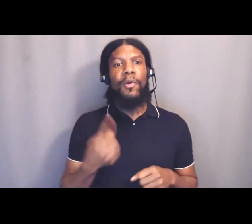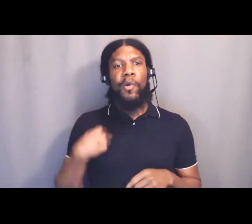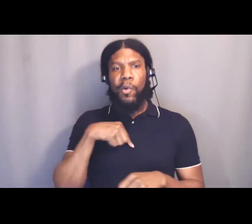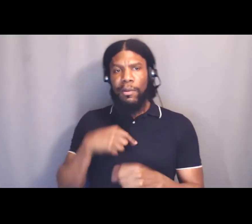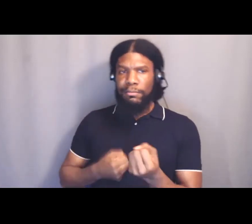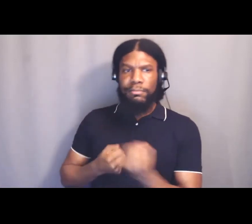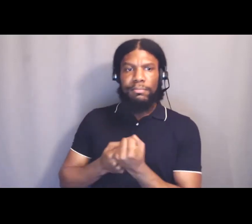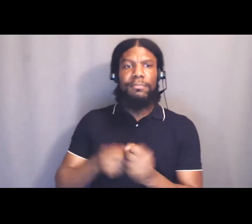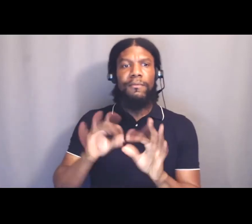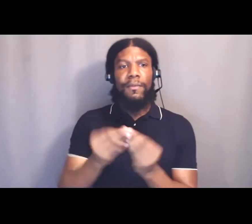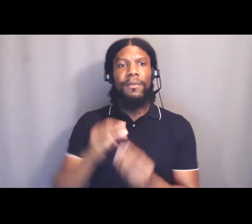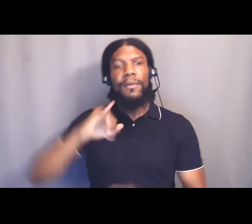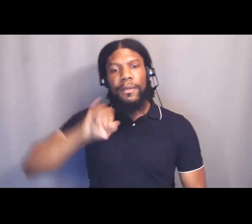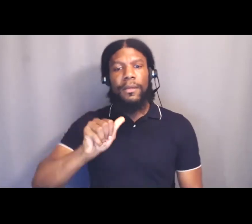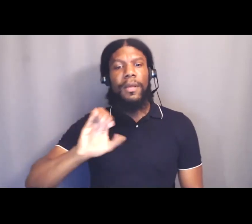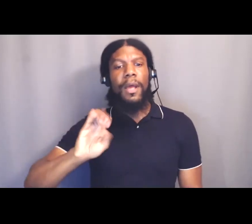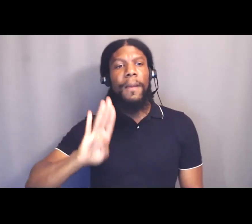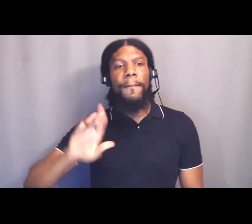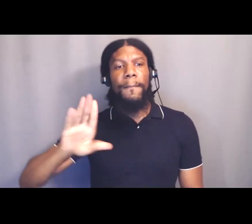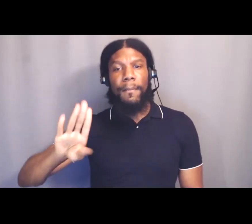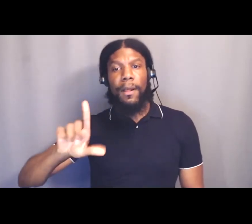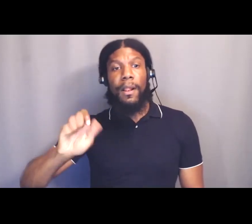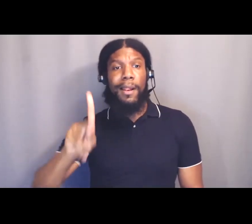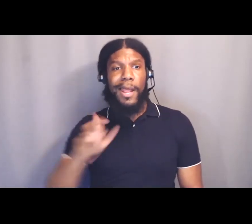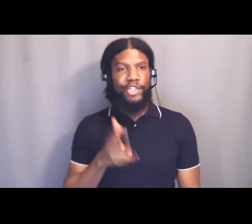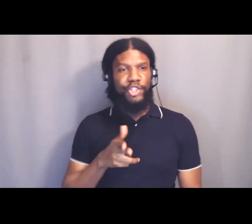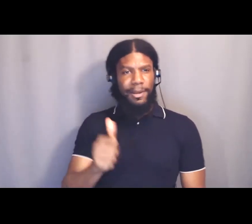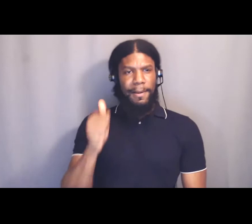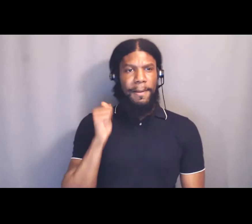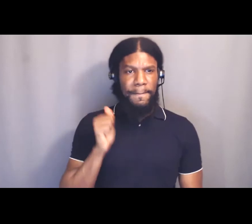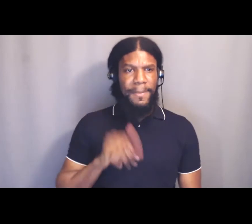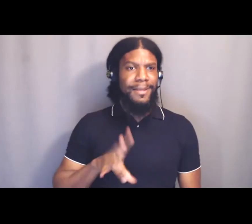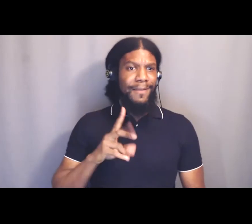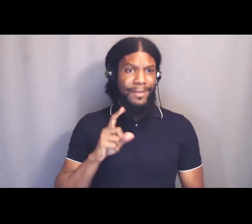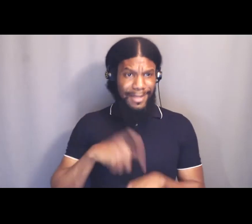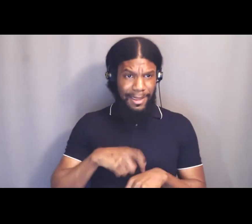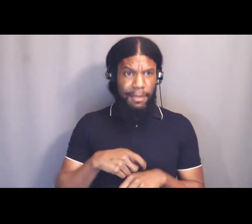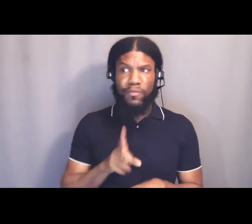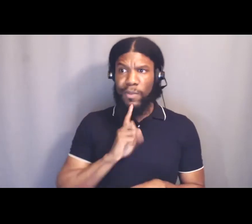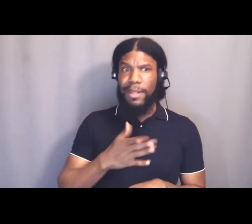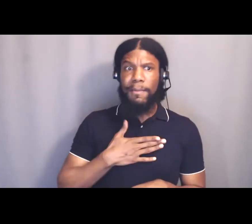And he was actually my relative, my distant relative. Stood with his family.